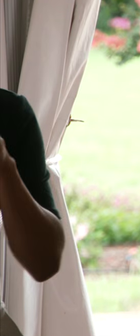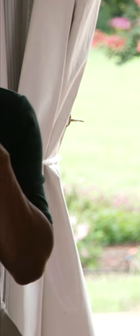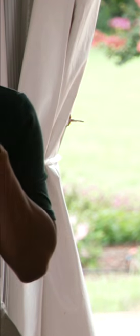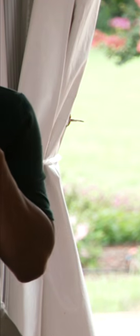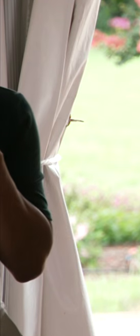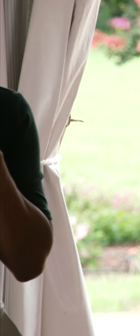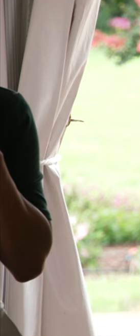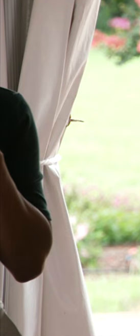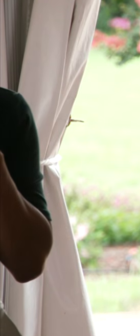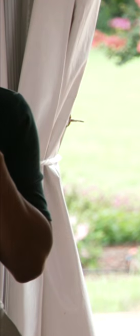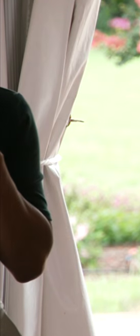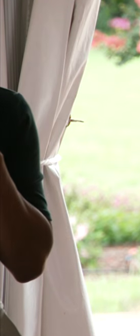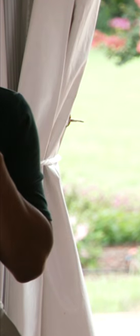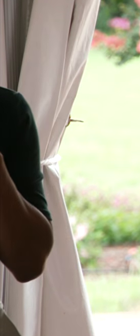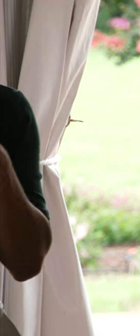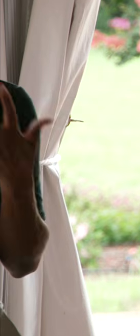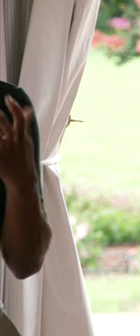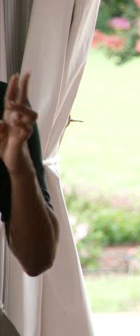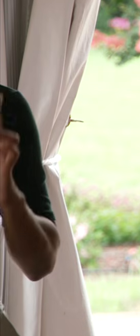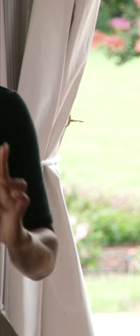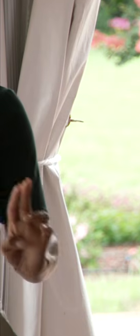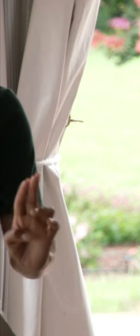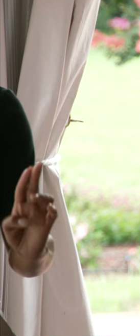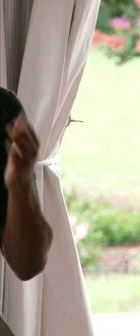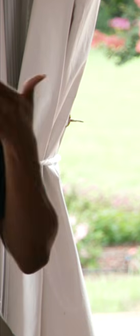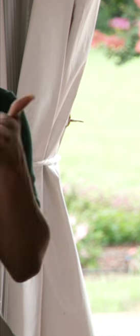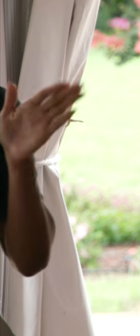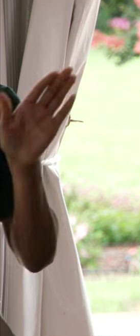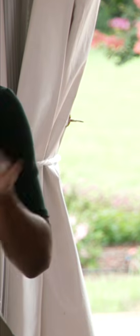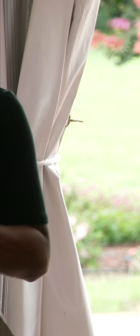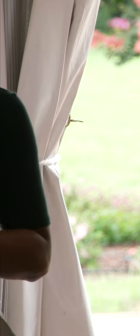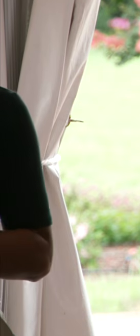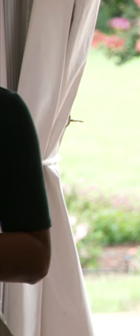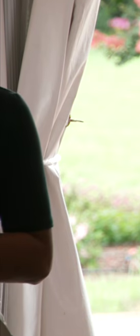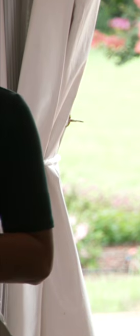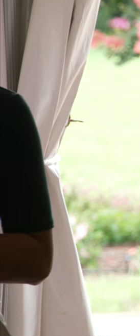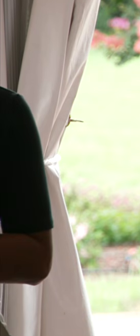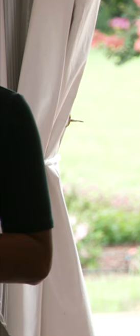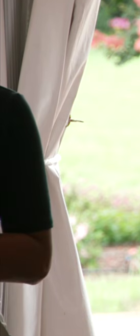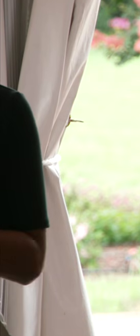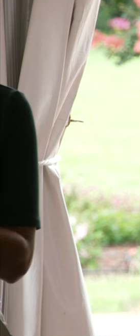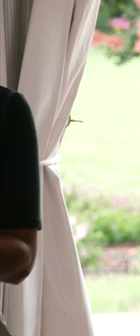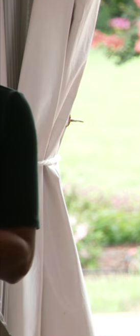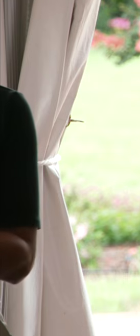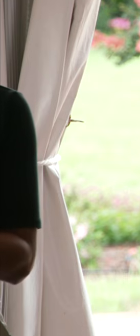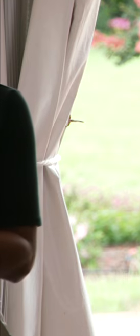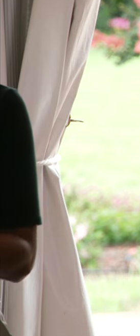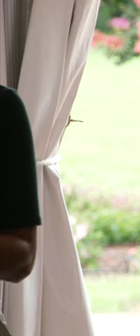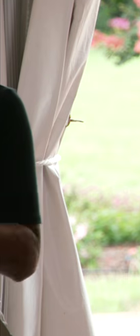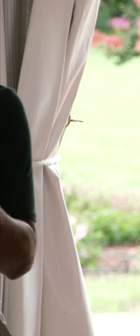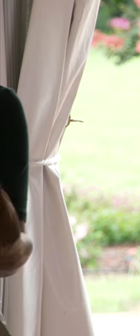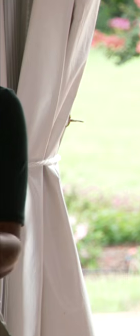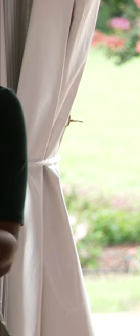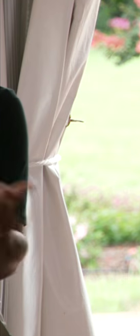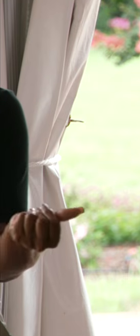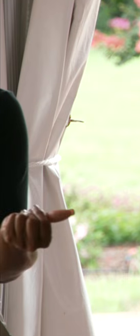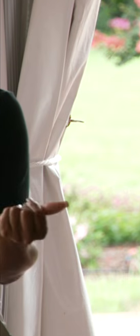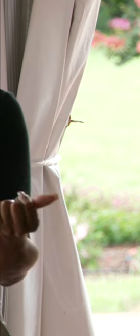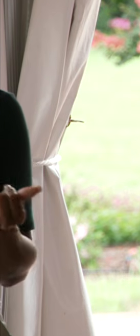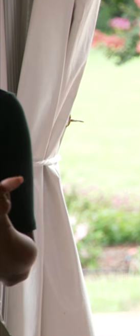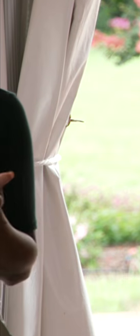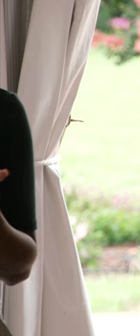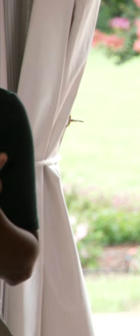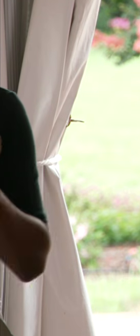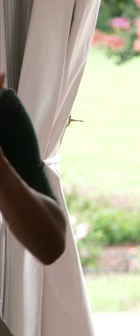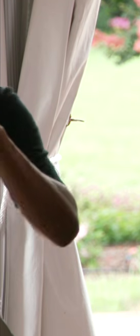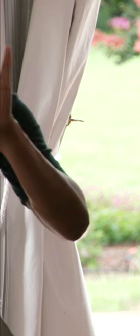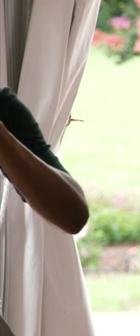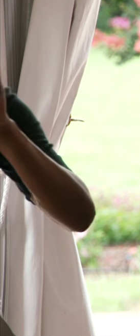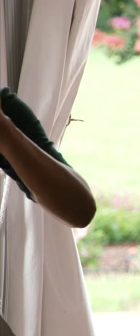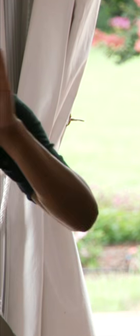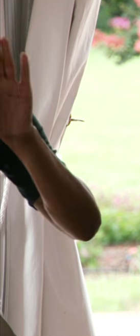the honors of the U.S. Public Health Service study of untreated syphilis. And it coded three absolute